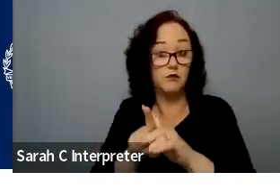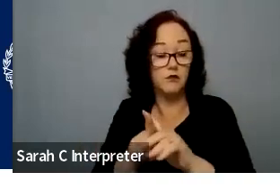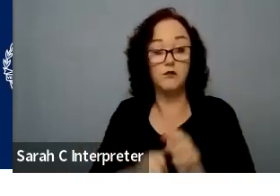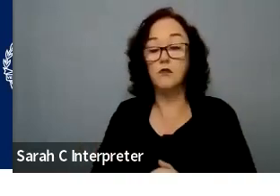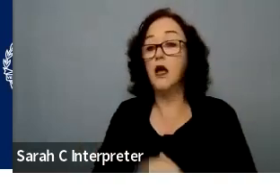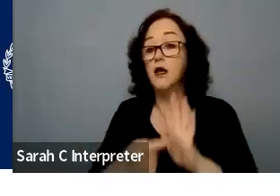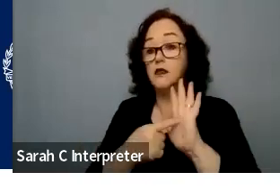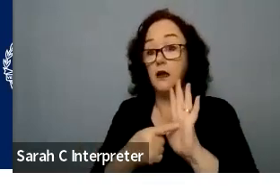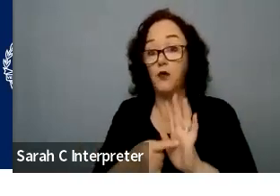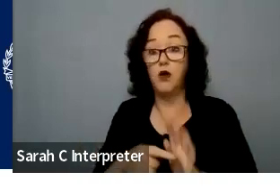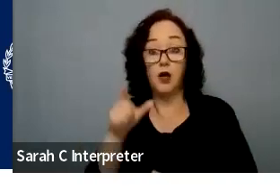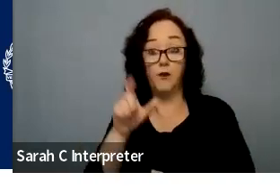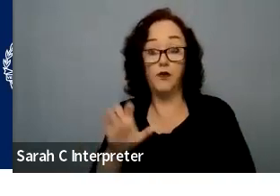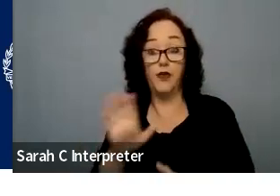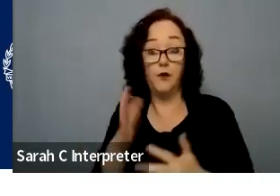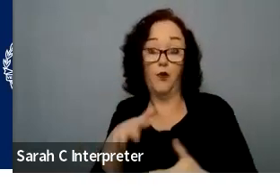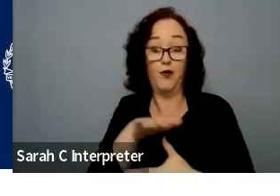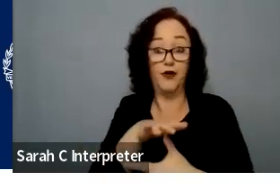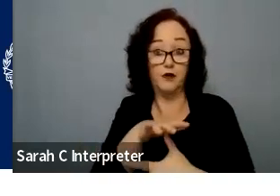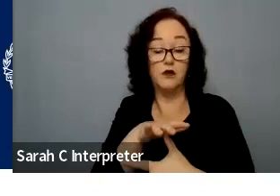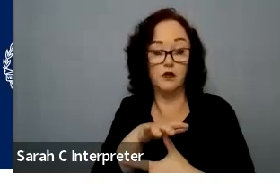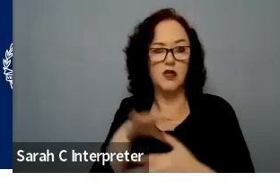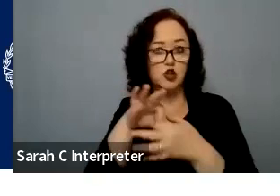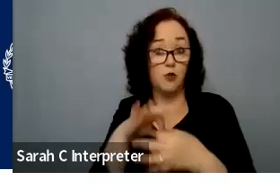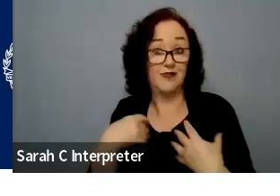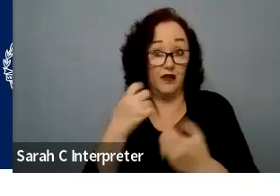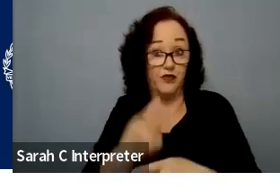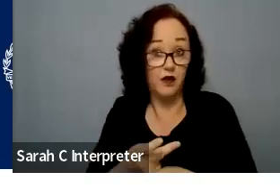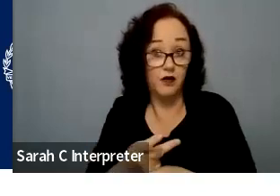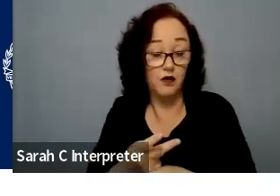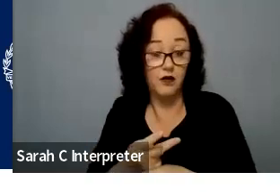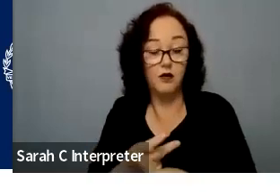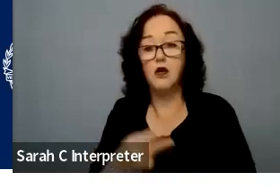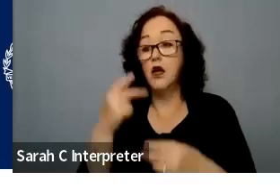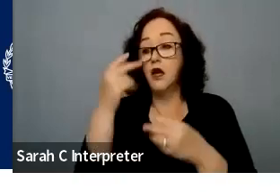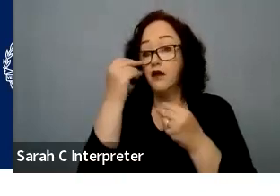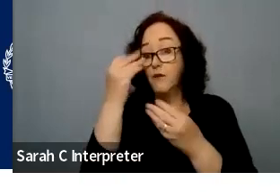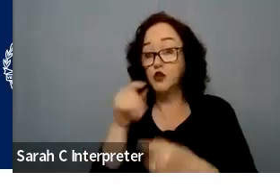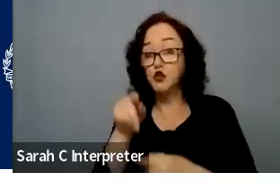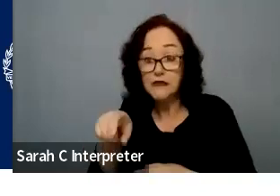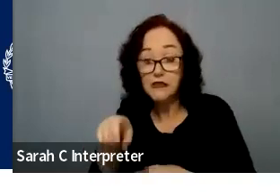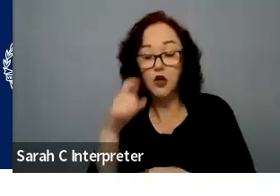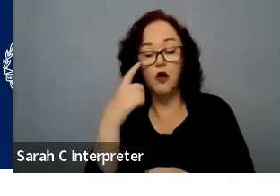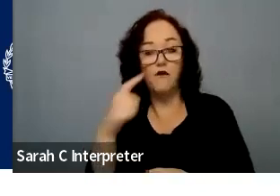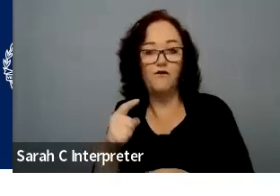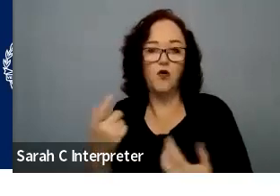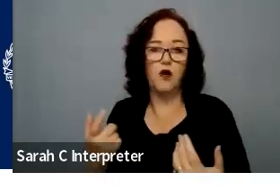of the family in terms of health care, information needed for a patient passport in order to promote